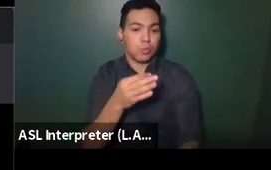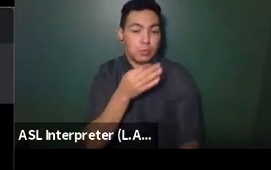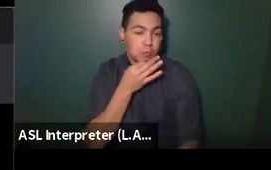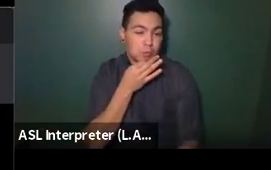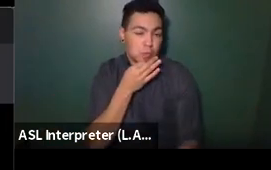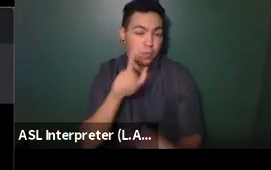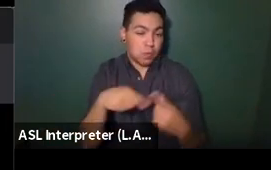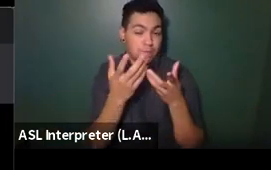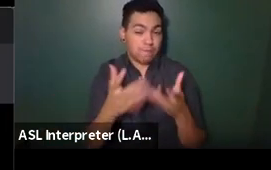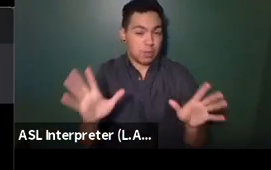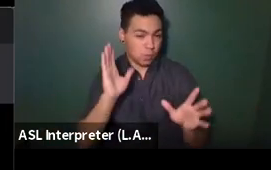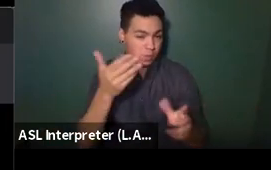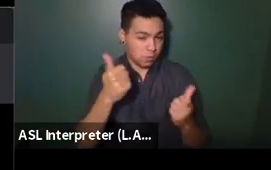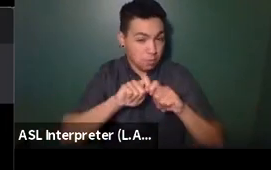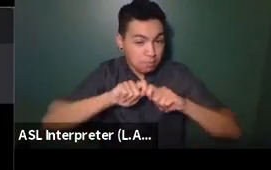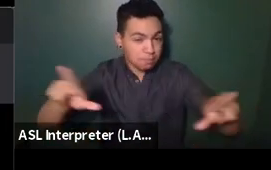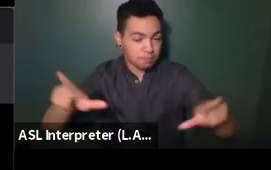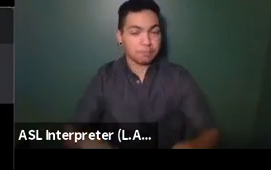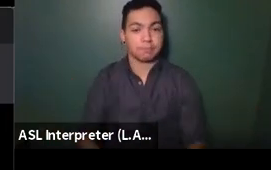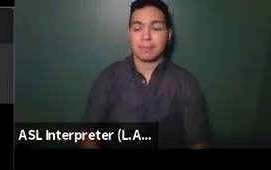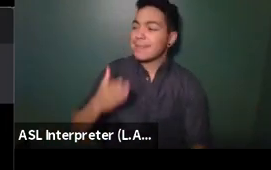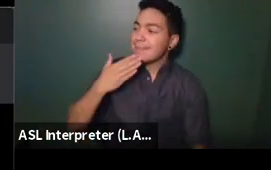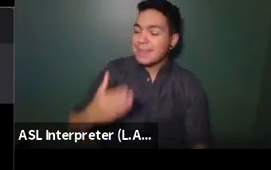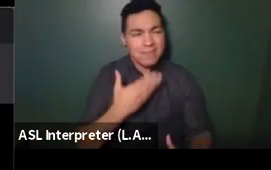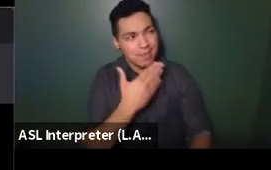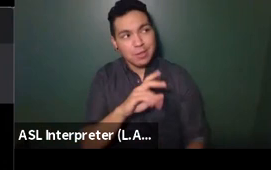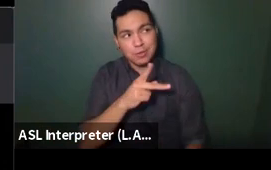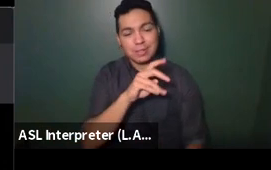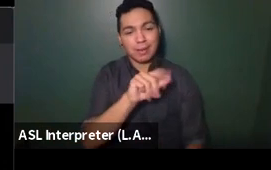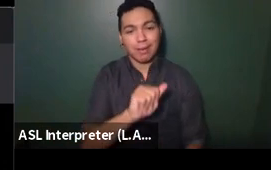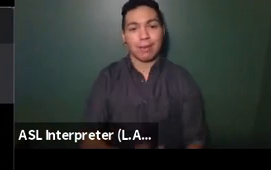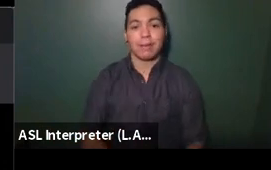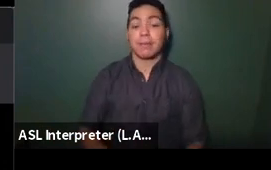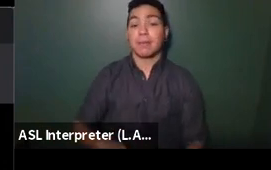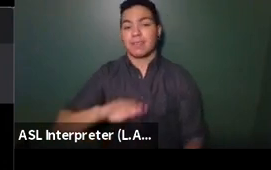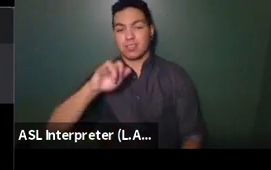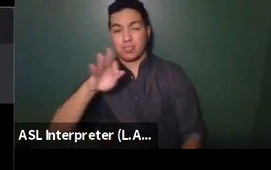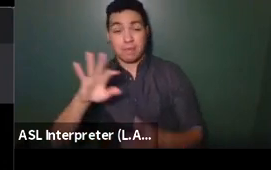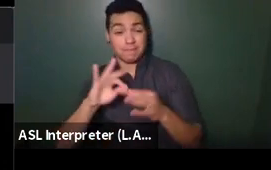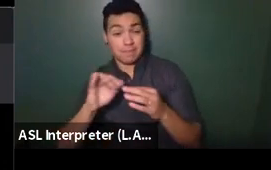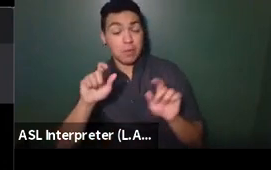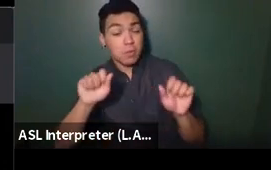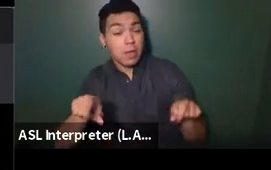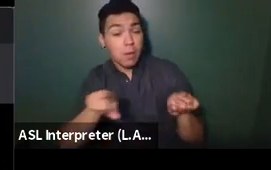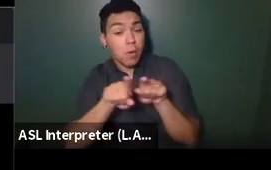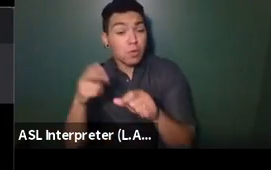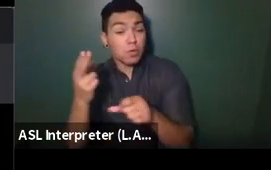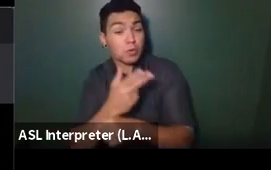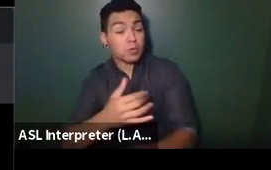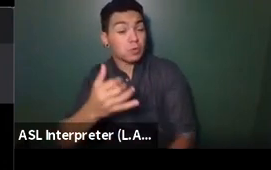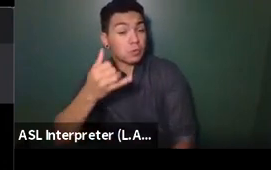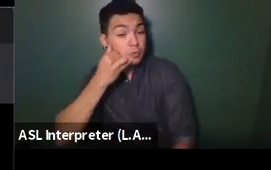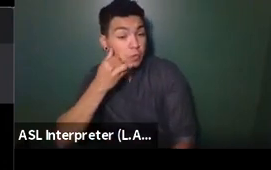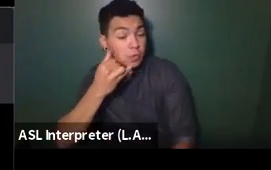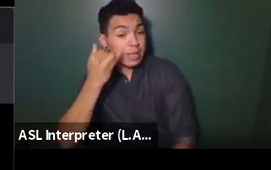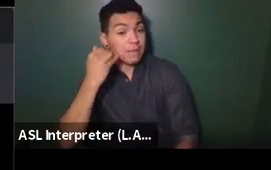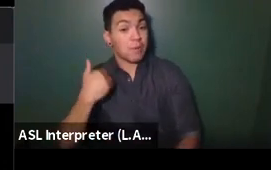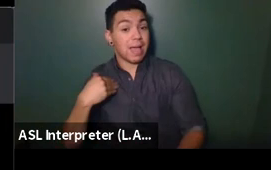Jeff Crawford: And remember, again, that you are free to if you want to try, you can use your phone, most likely your phone if you turn your app on for the camera and hold it up to that.